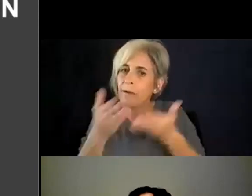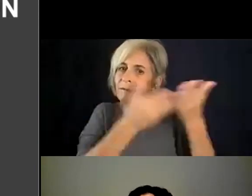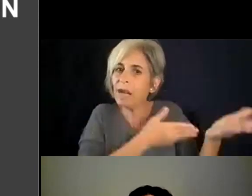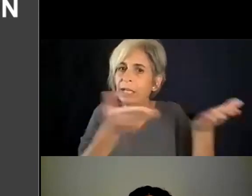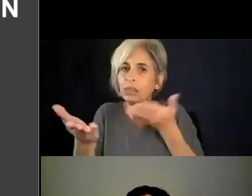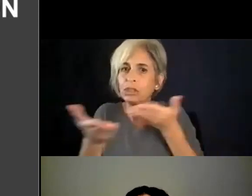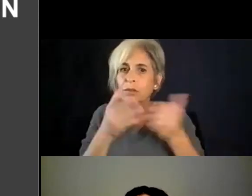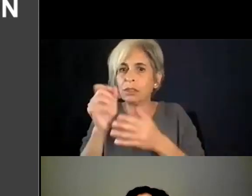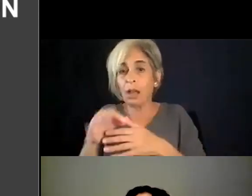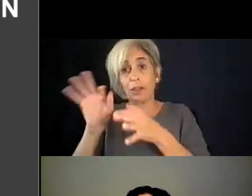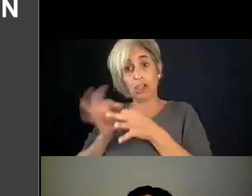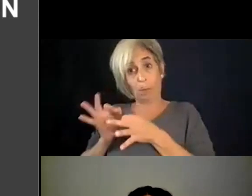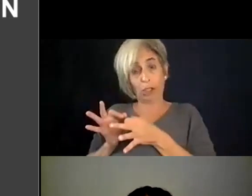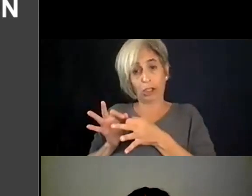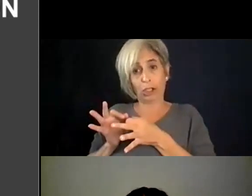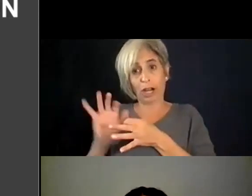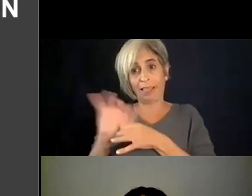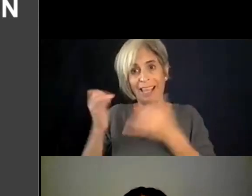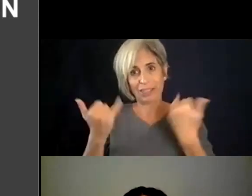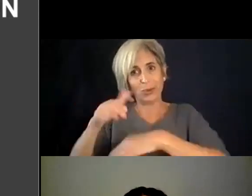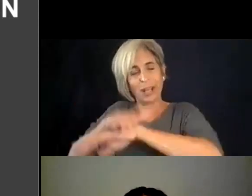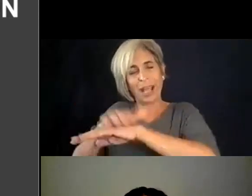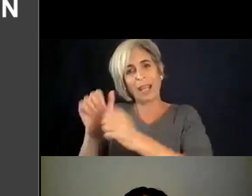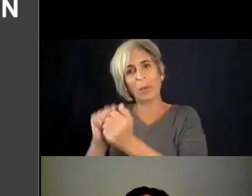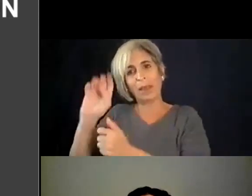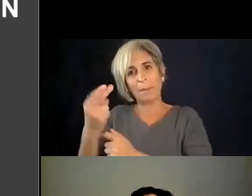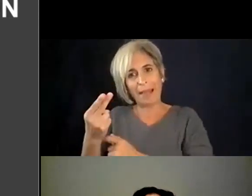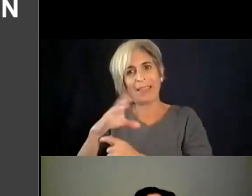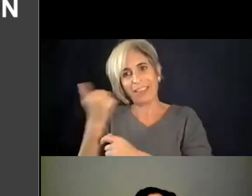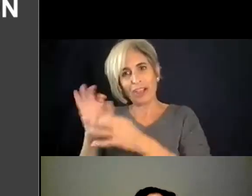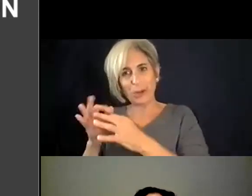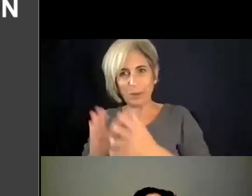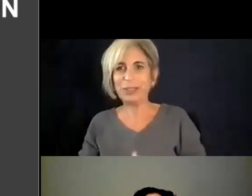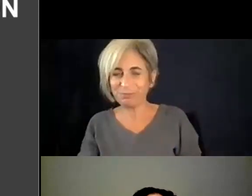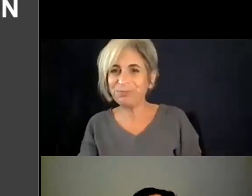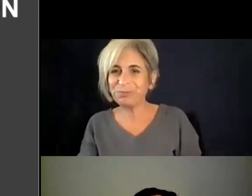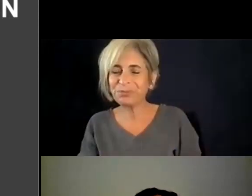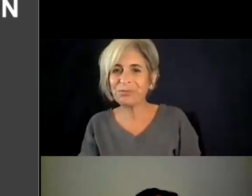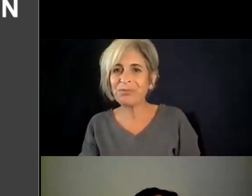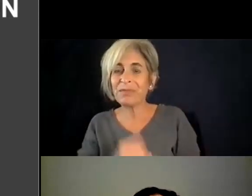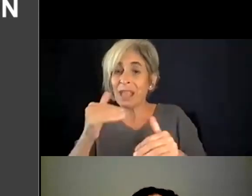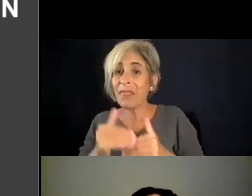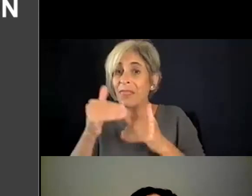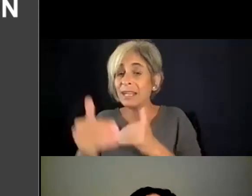services of an ASL interpreter, like we have this evening with Beth. The next tip I have is regarding communications, so